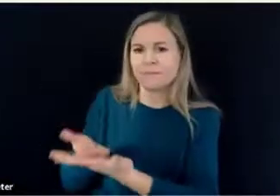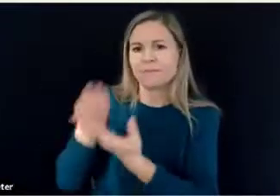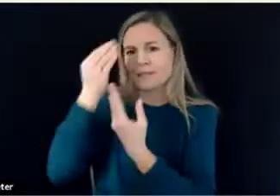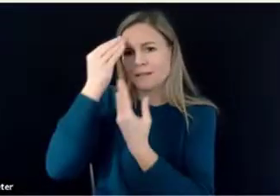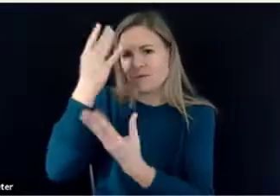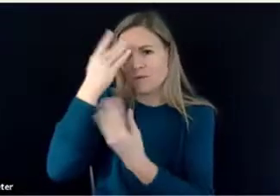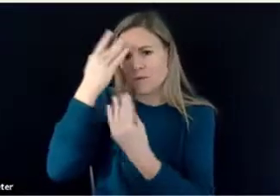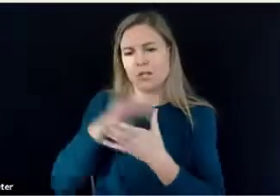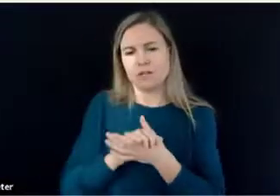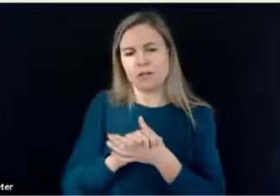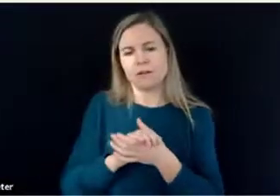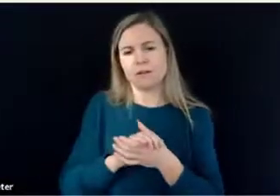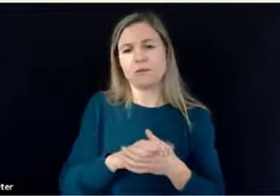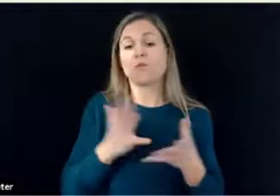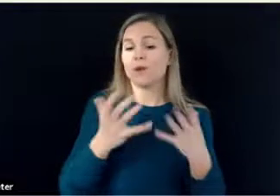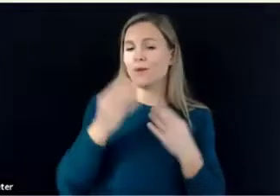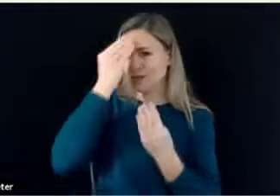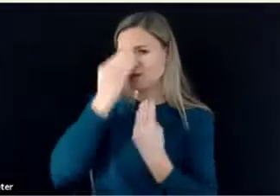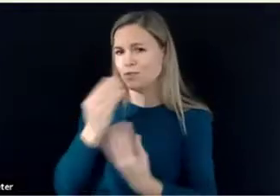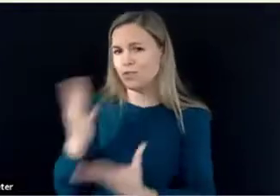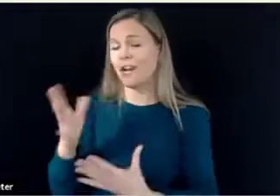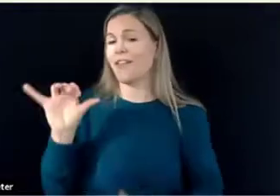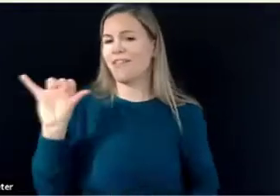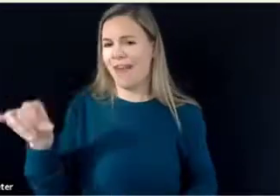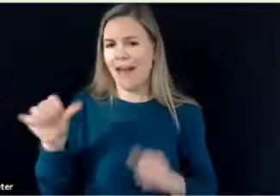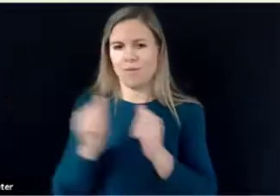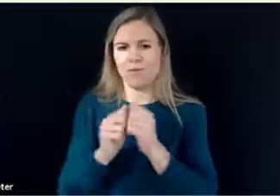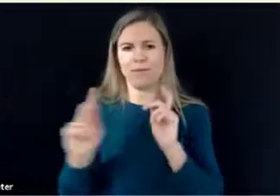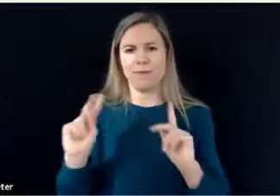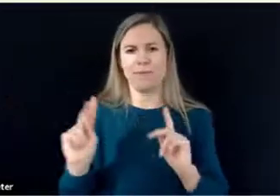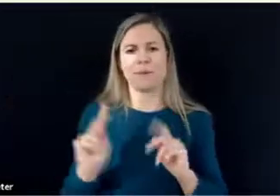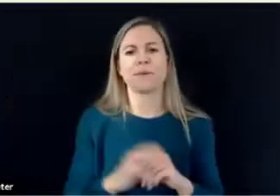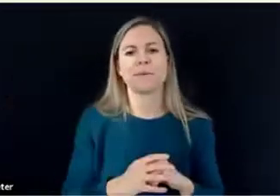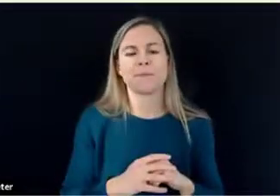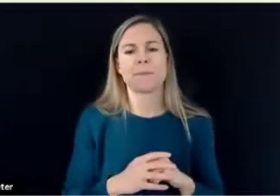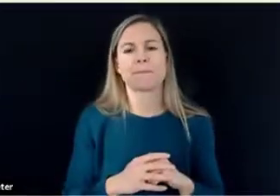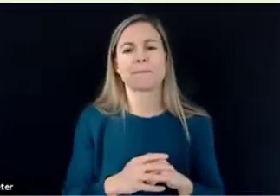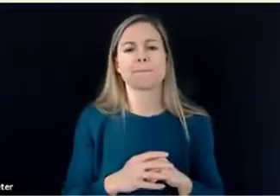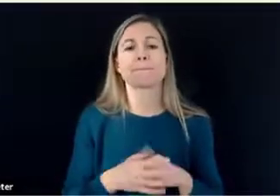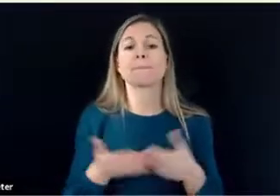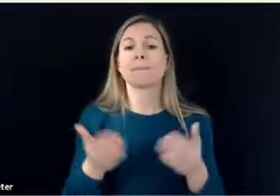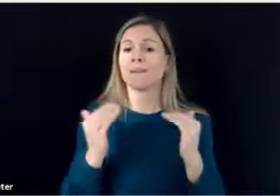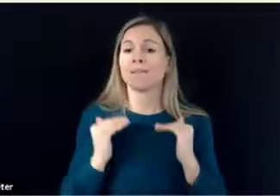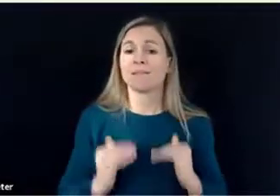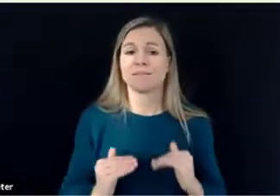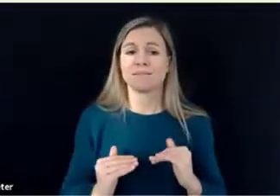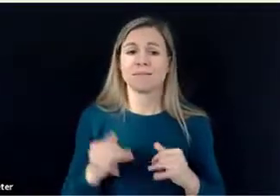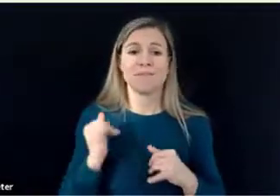And then finally, kind of a two part